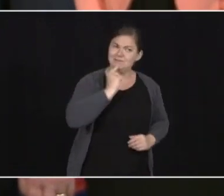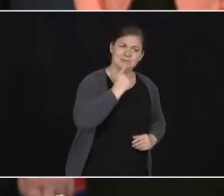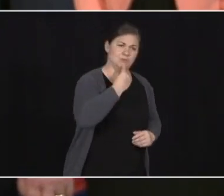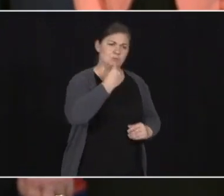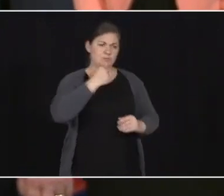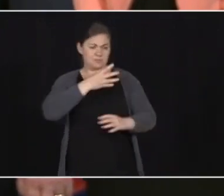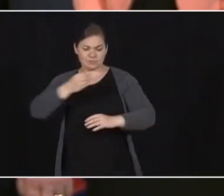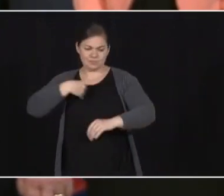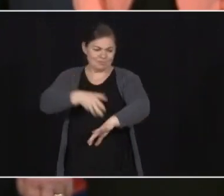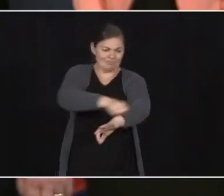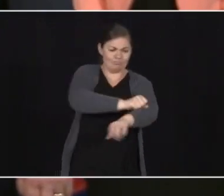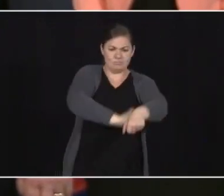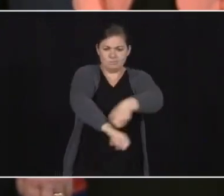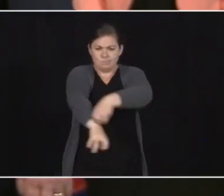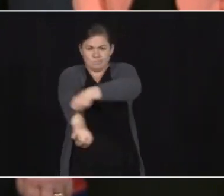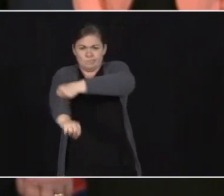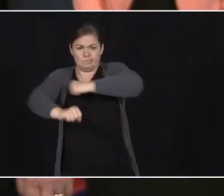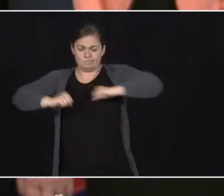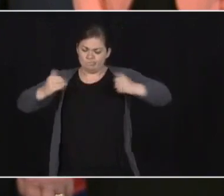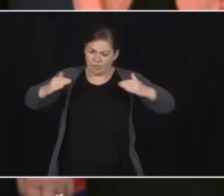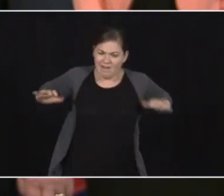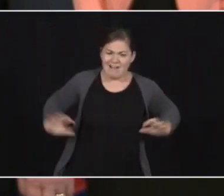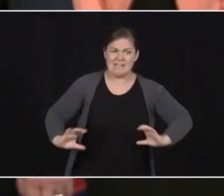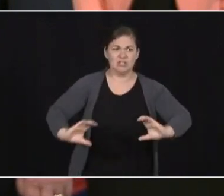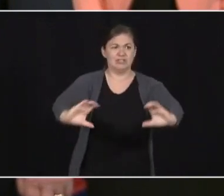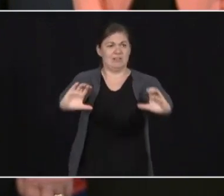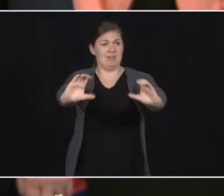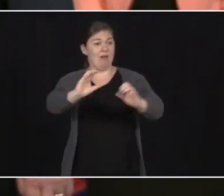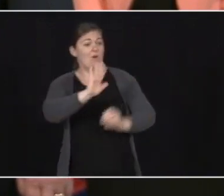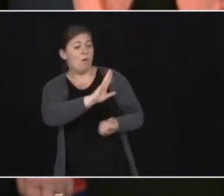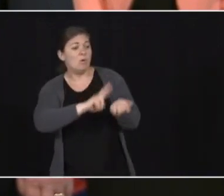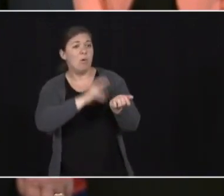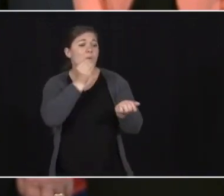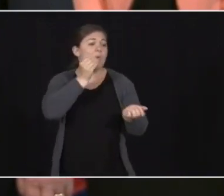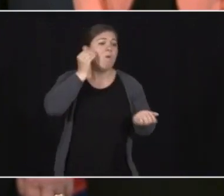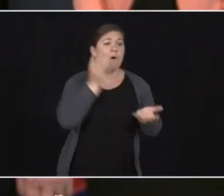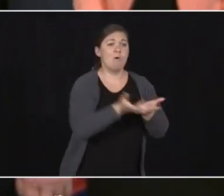It will continue to act fiercely to provide a safe and caring place